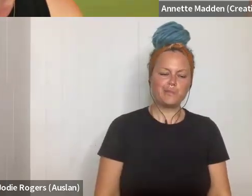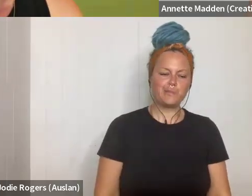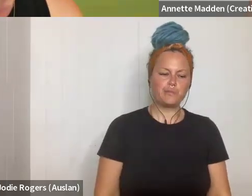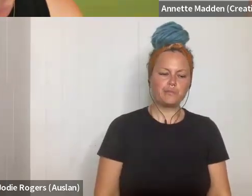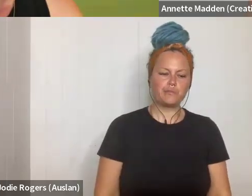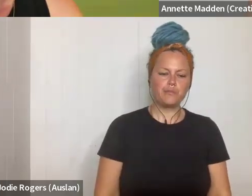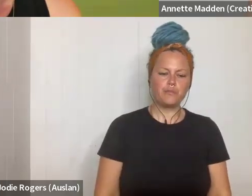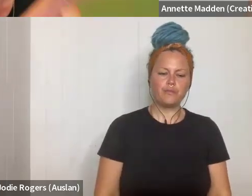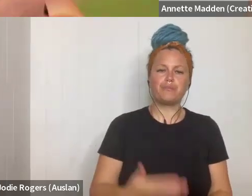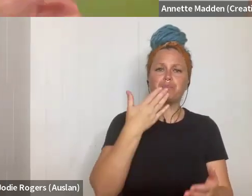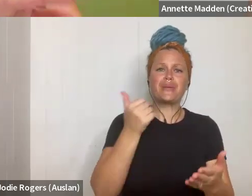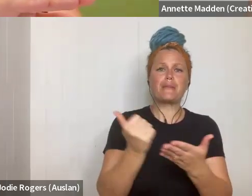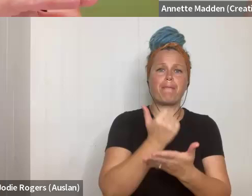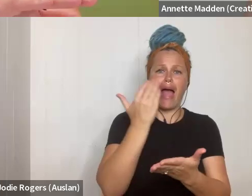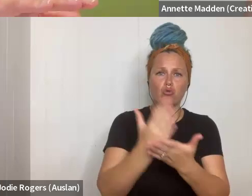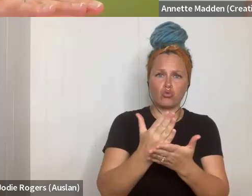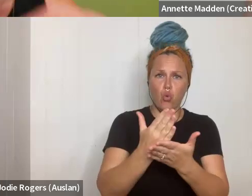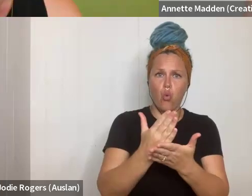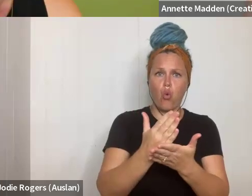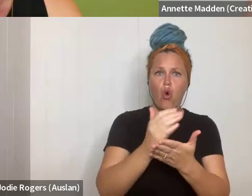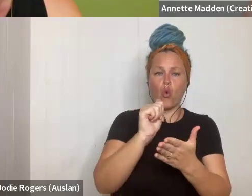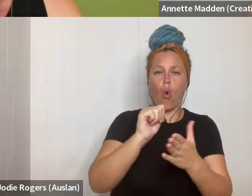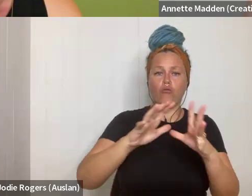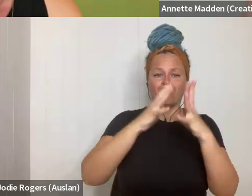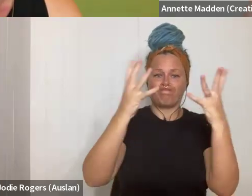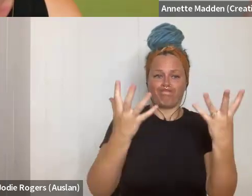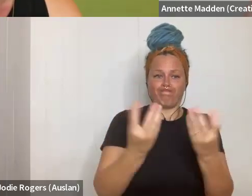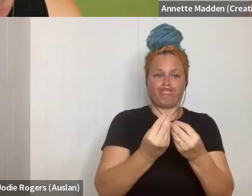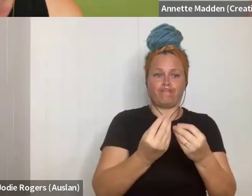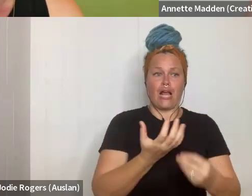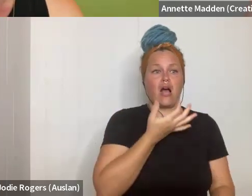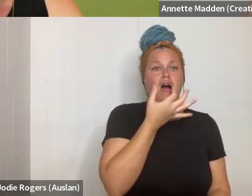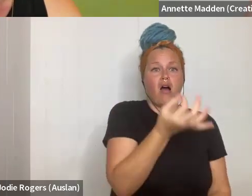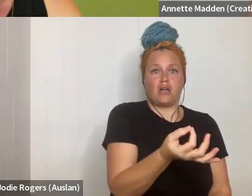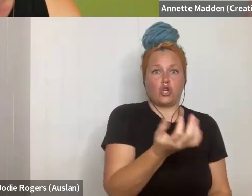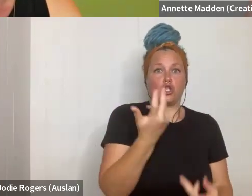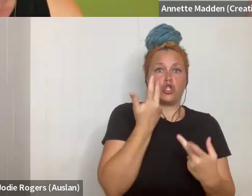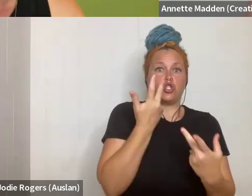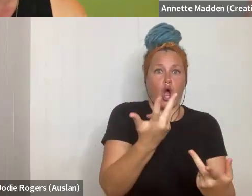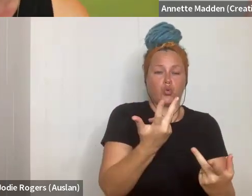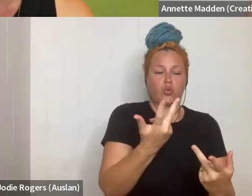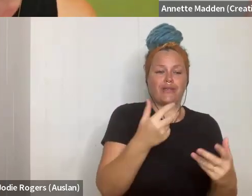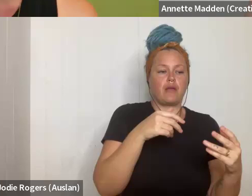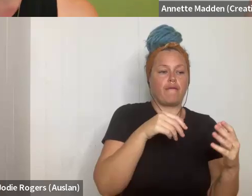Commencement. Please make sure